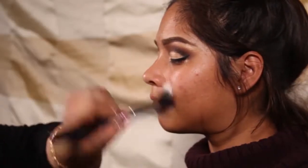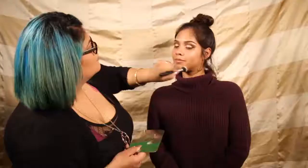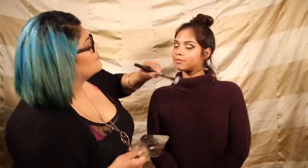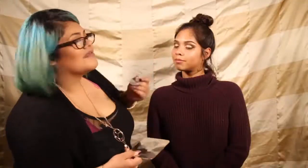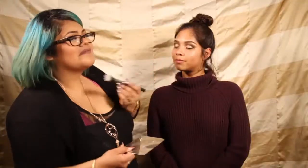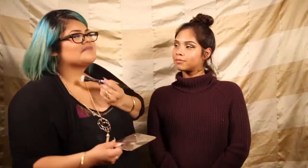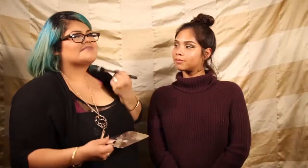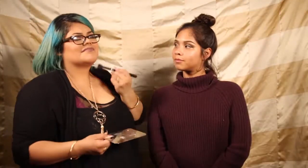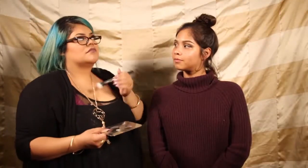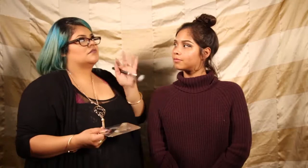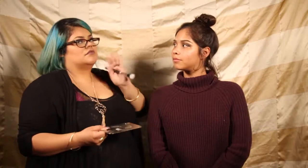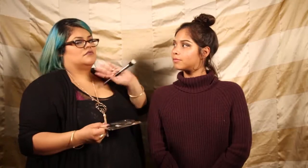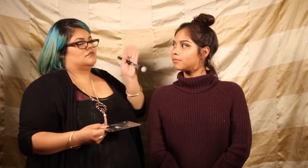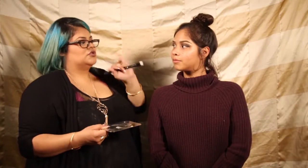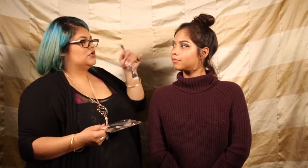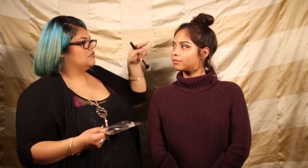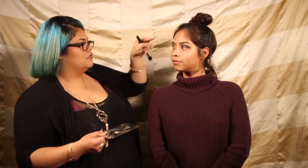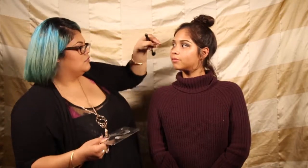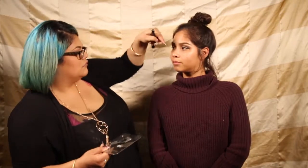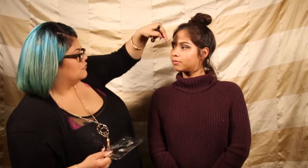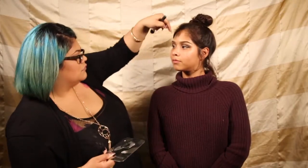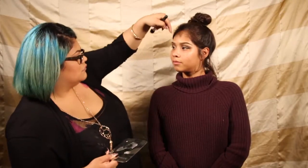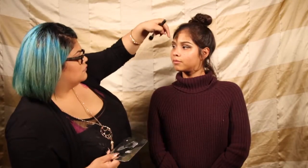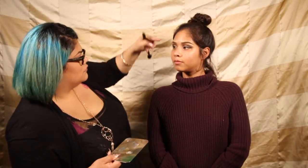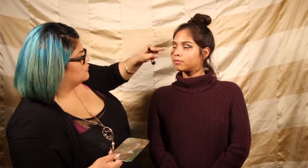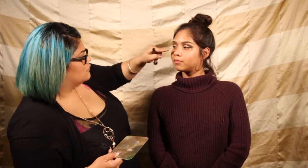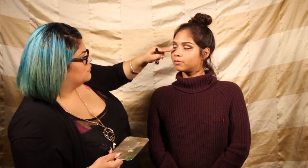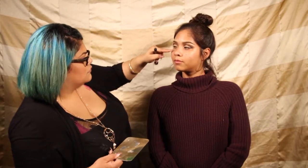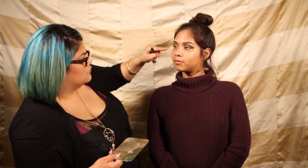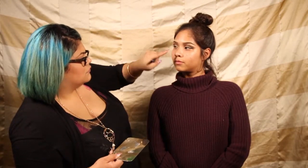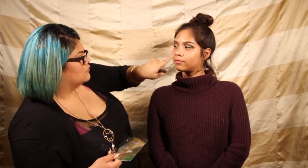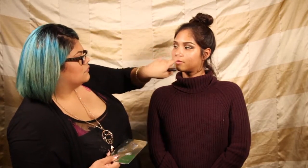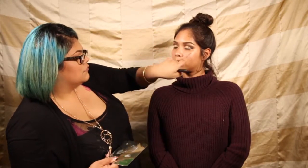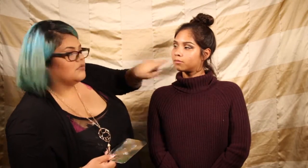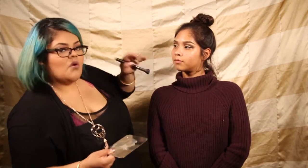dont apply on neck.. just apply on important area..